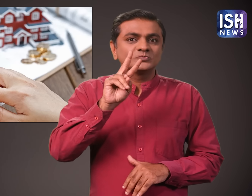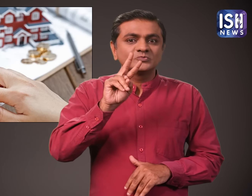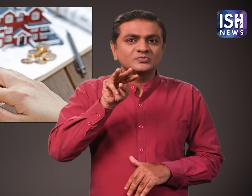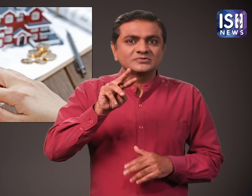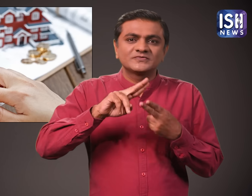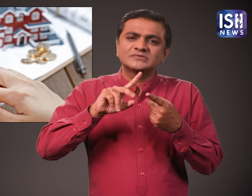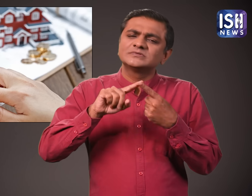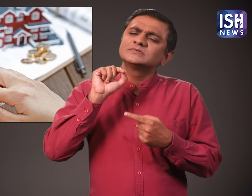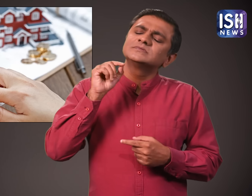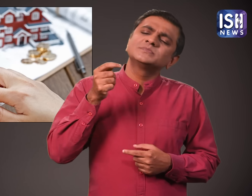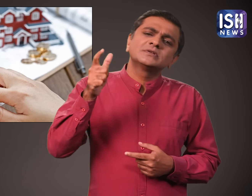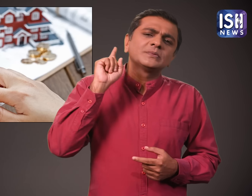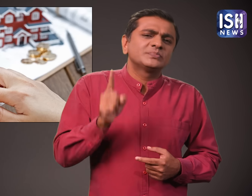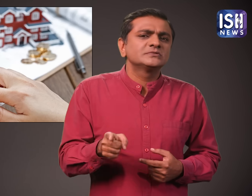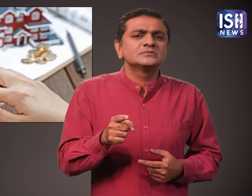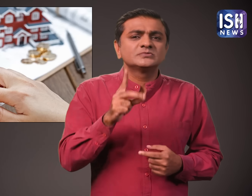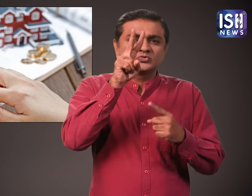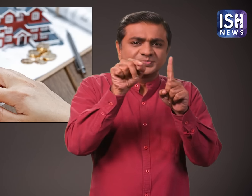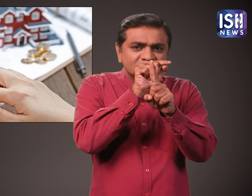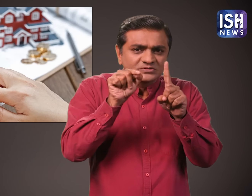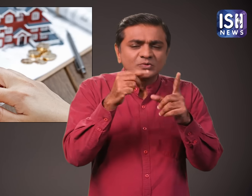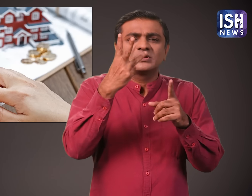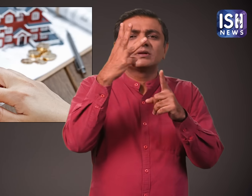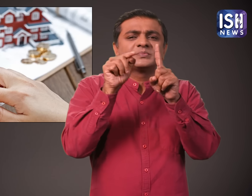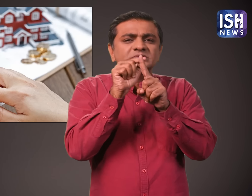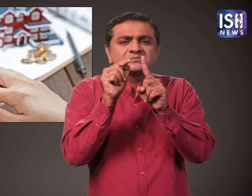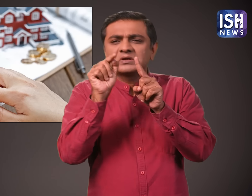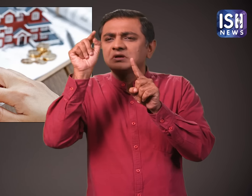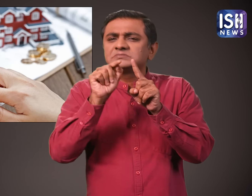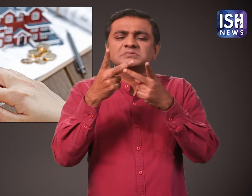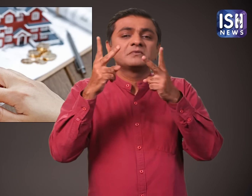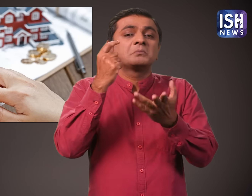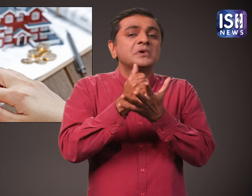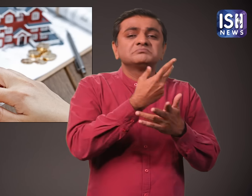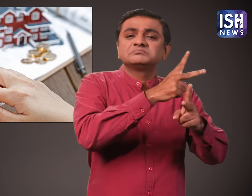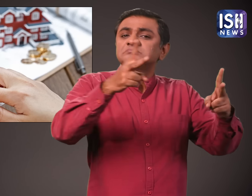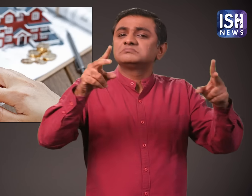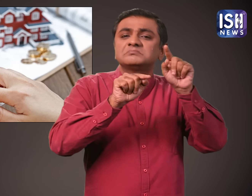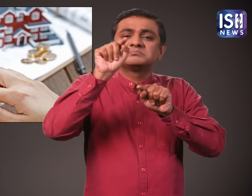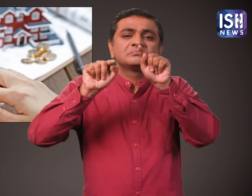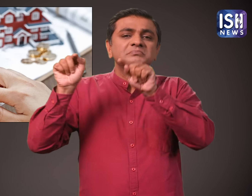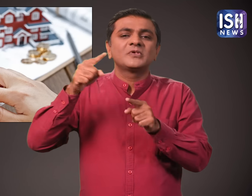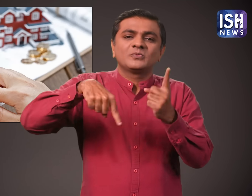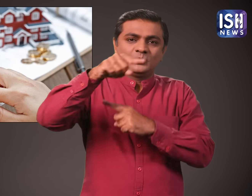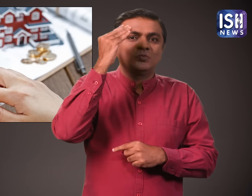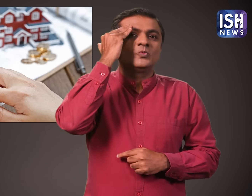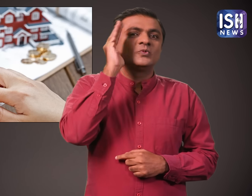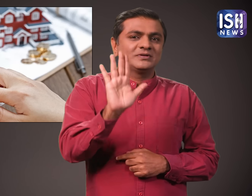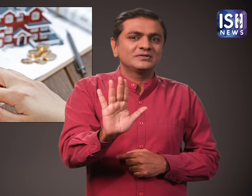Paying the processing fee is mandatory and varies between 2% to 3%, depending on the bank.